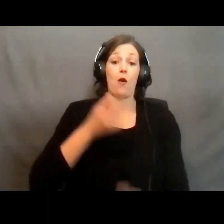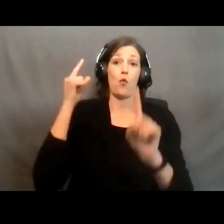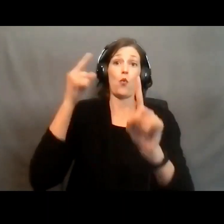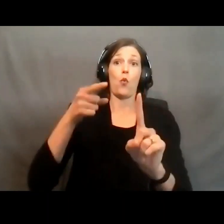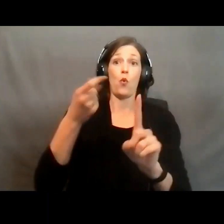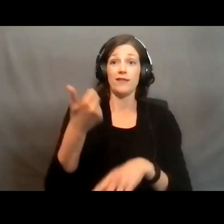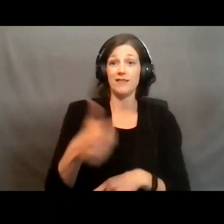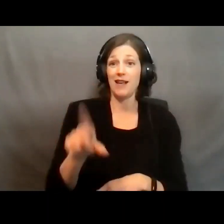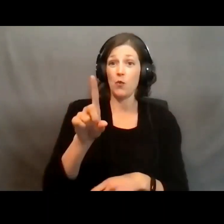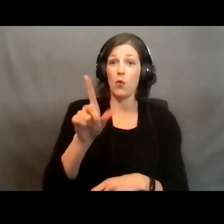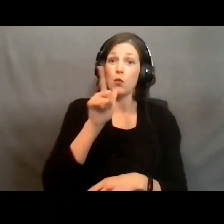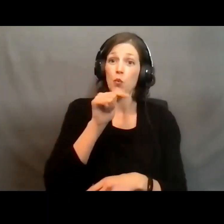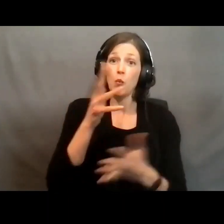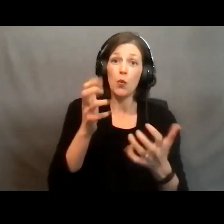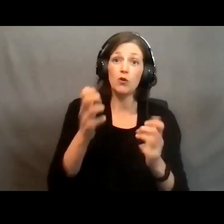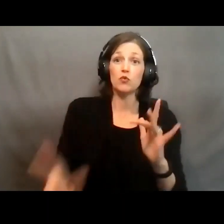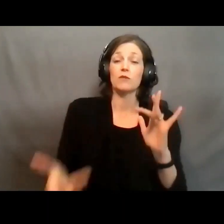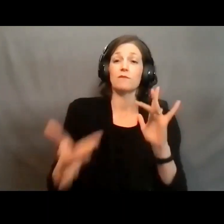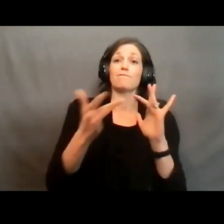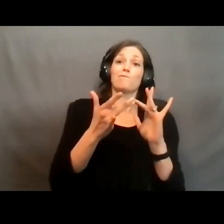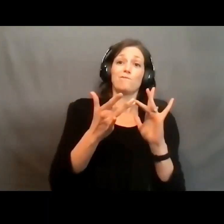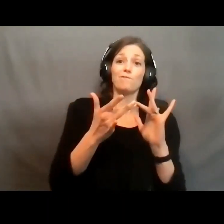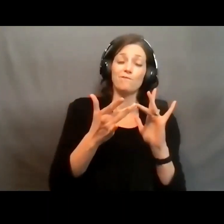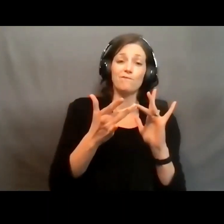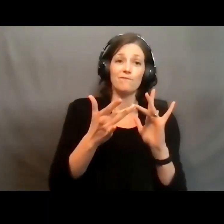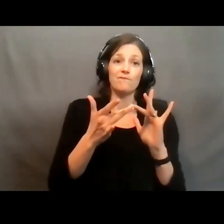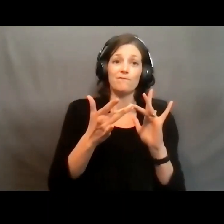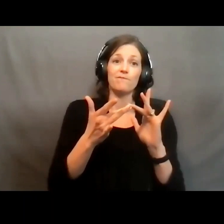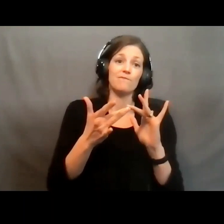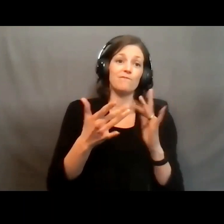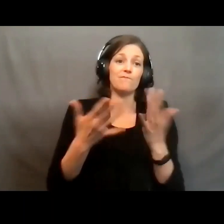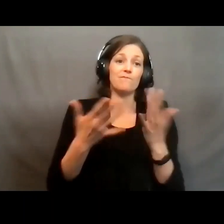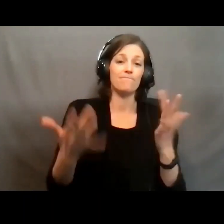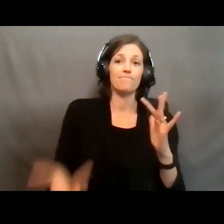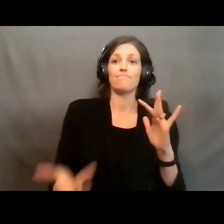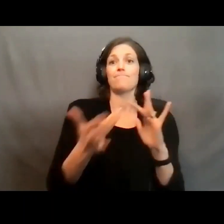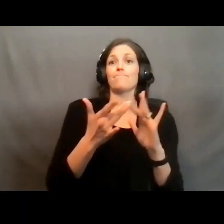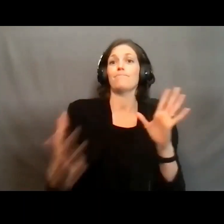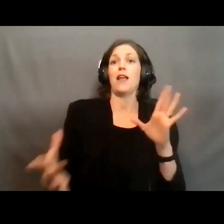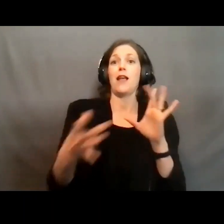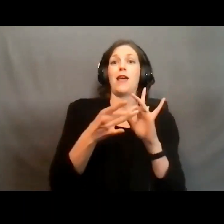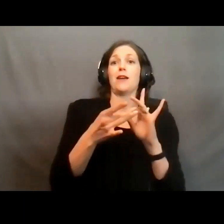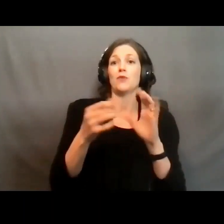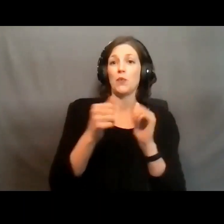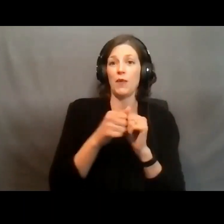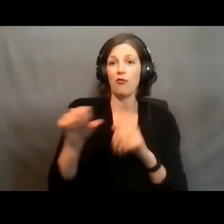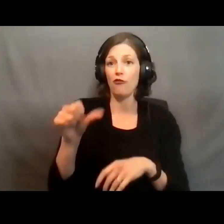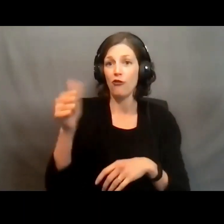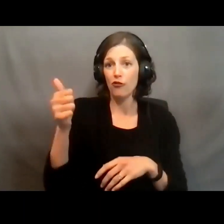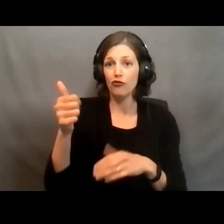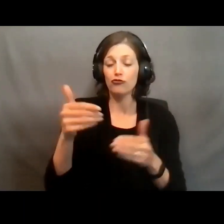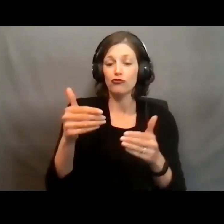13:37:37 reach out and connect with others 13:37:42 in advance of the meeting feel you've